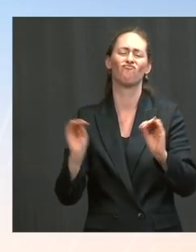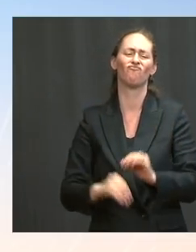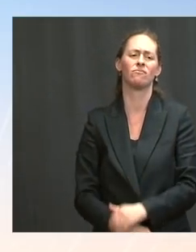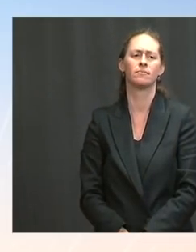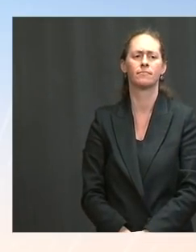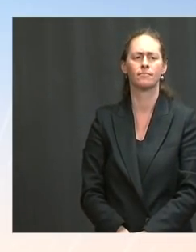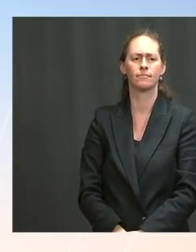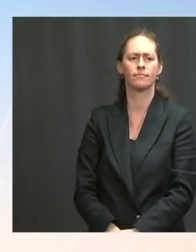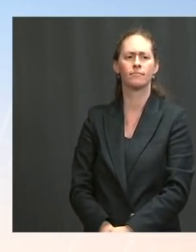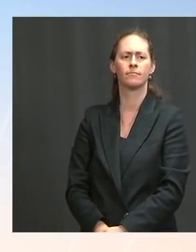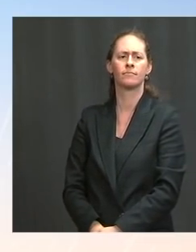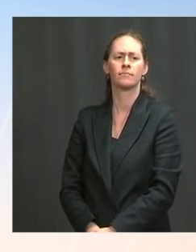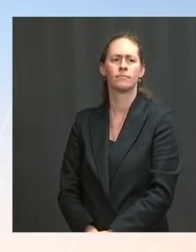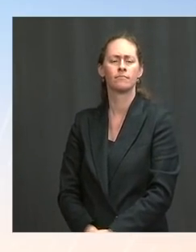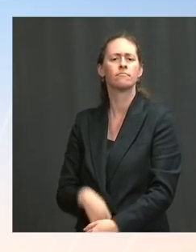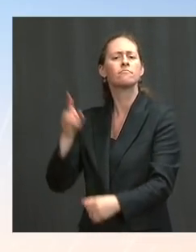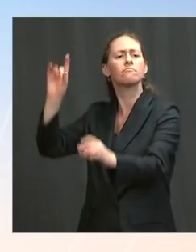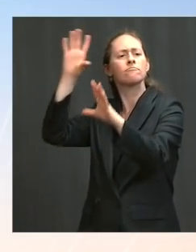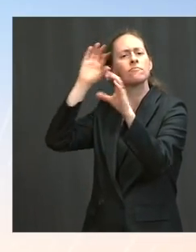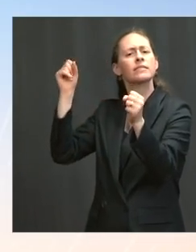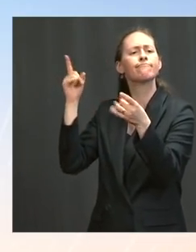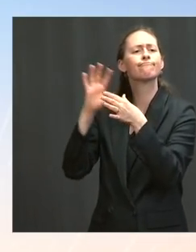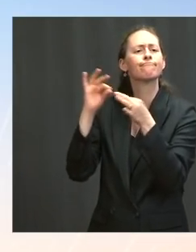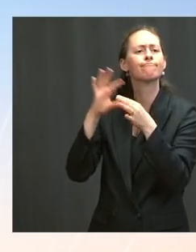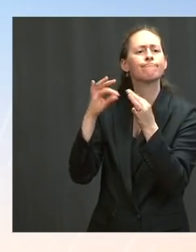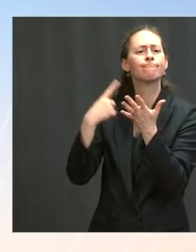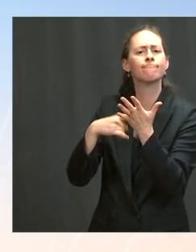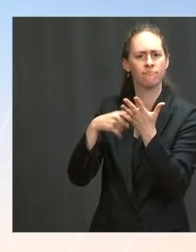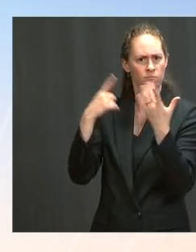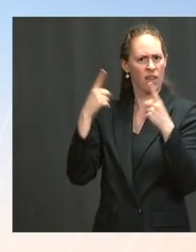of what is there, has he been given any information to indicate